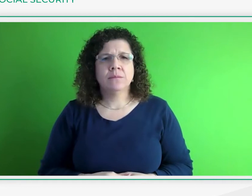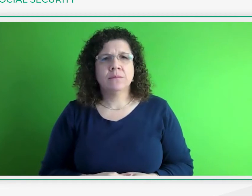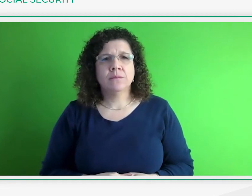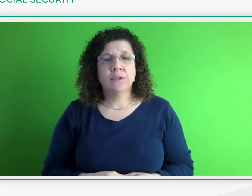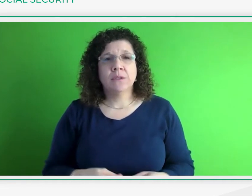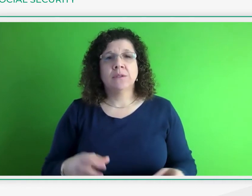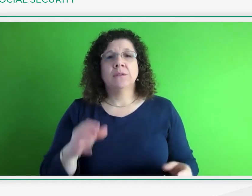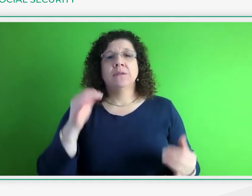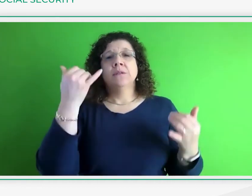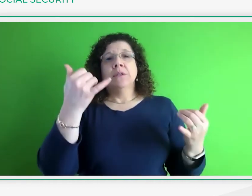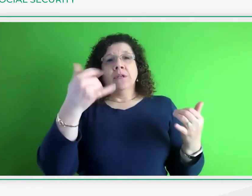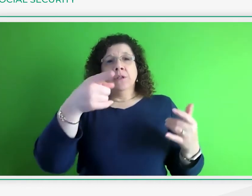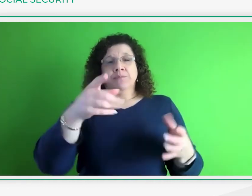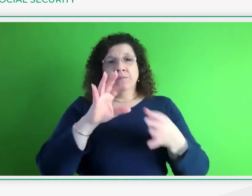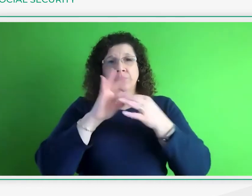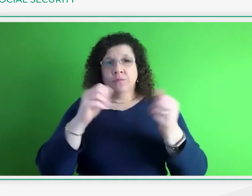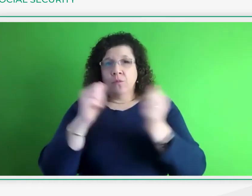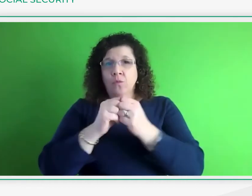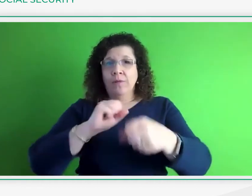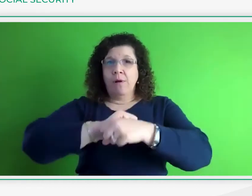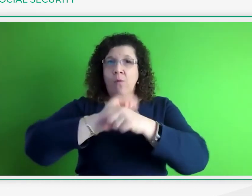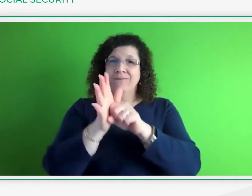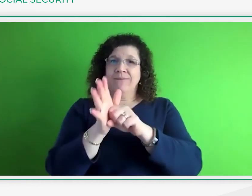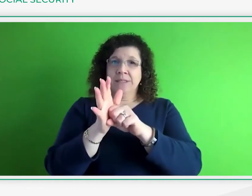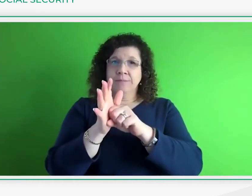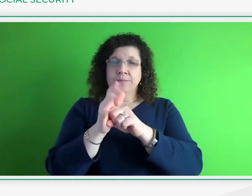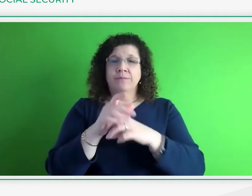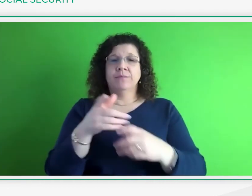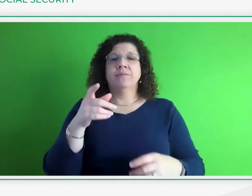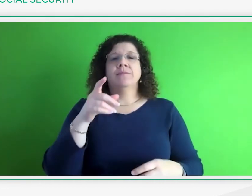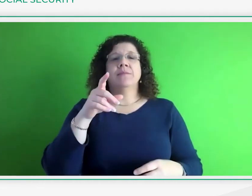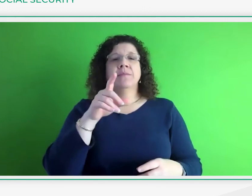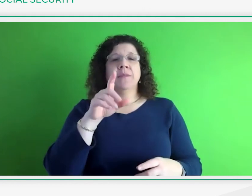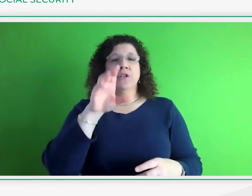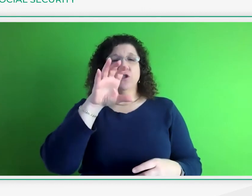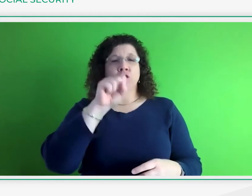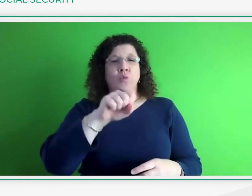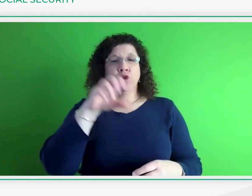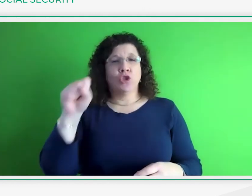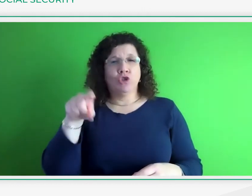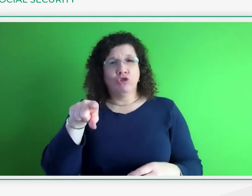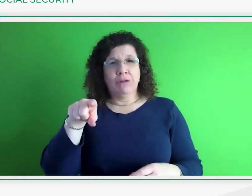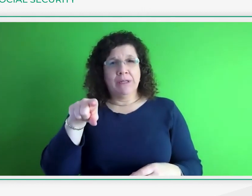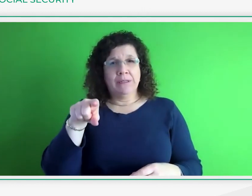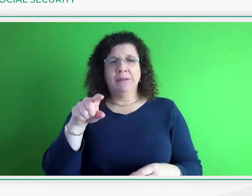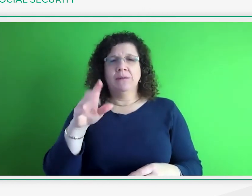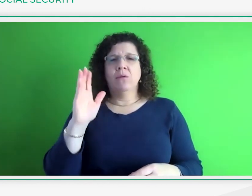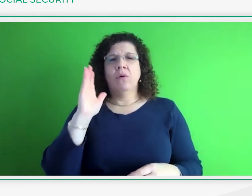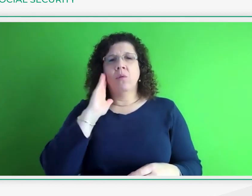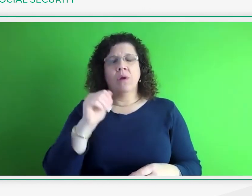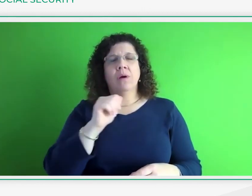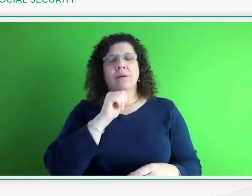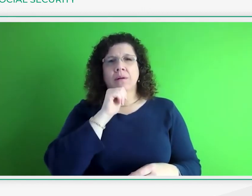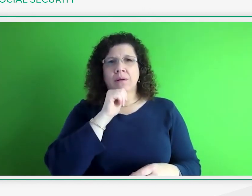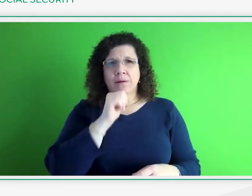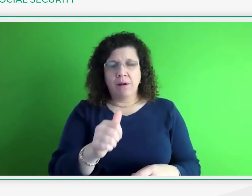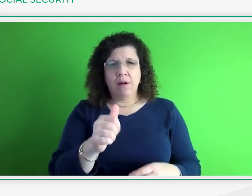Now, in regard to the COVID-19 situation, Social Security will NOT